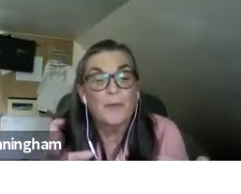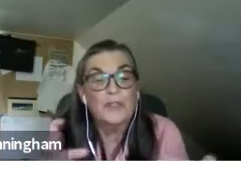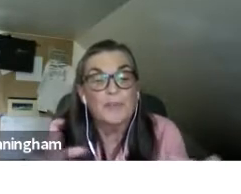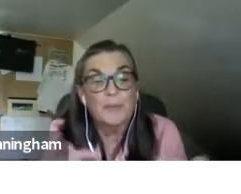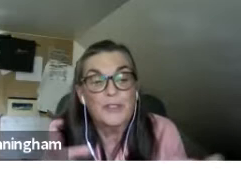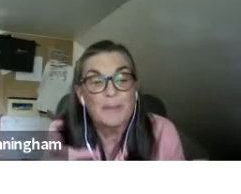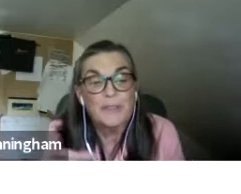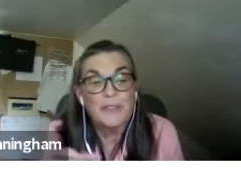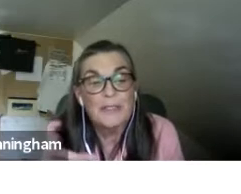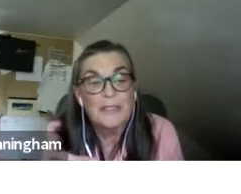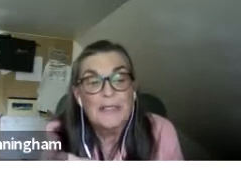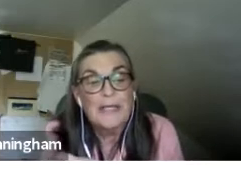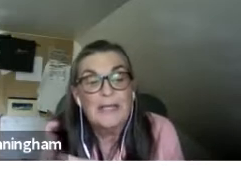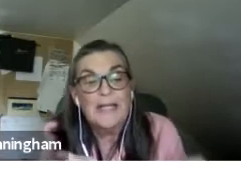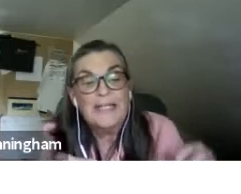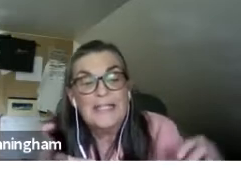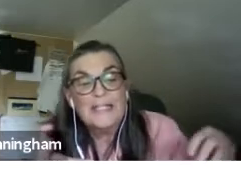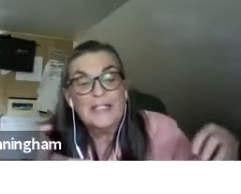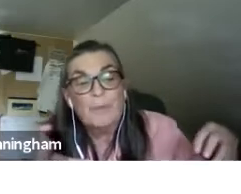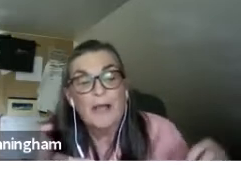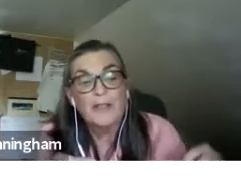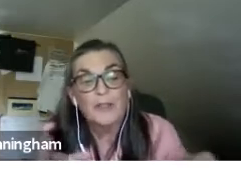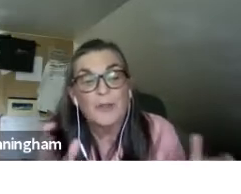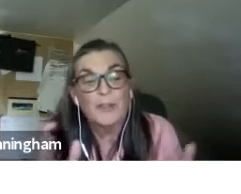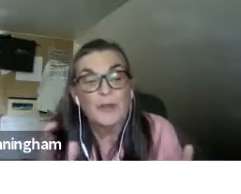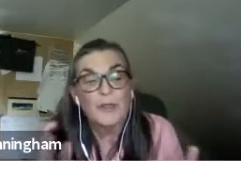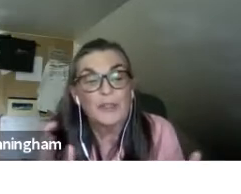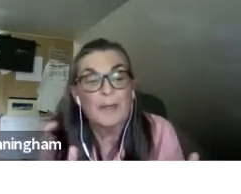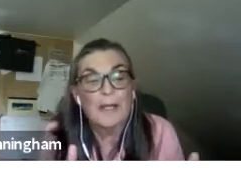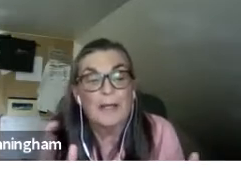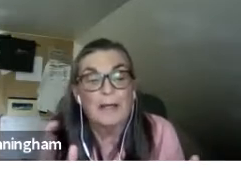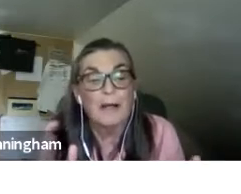of perception that it is possible to expand how our